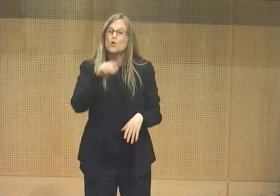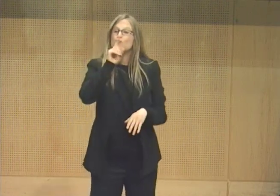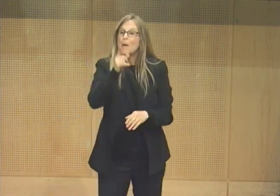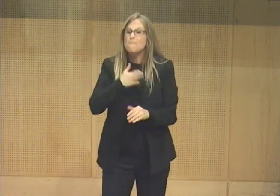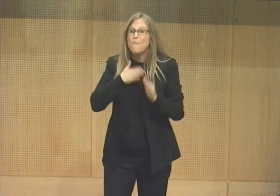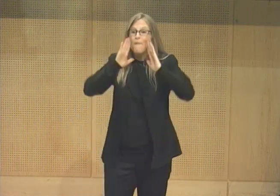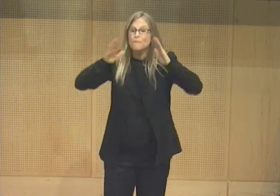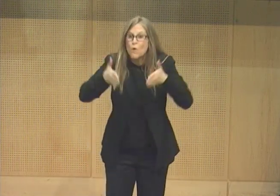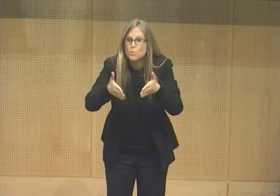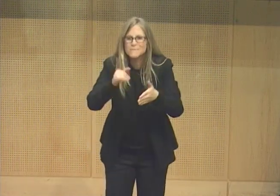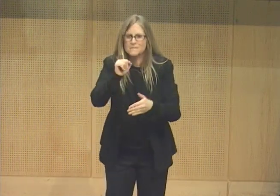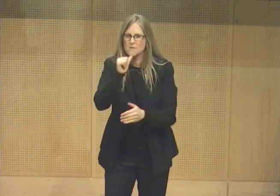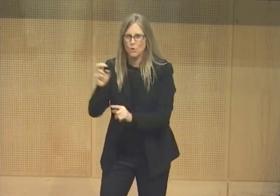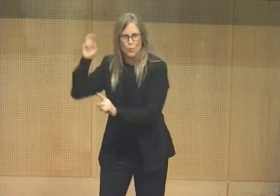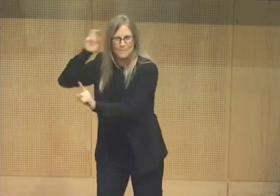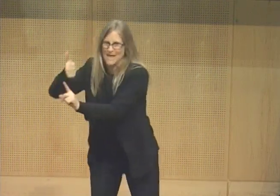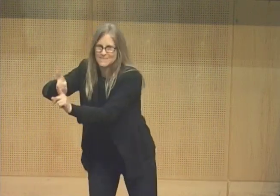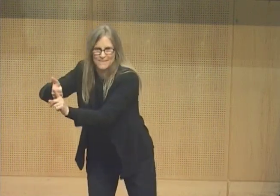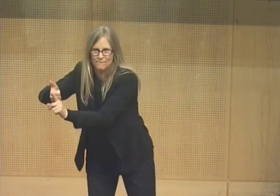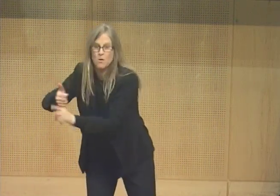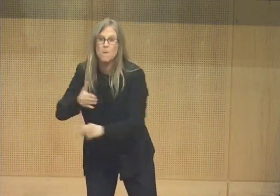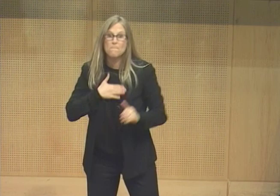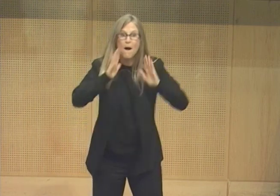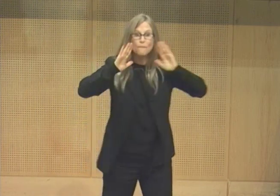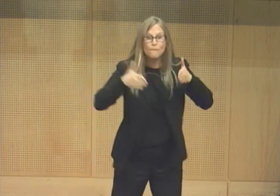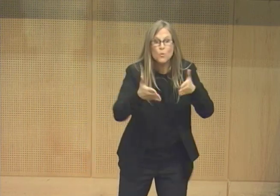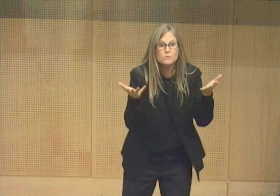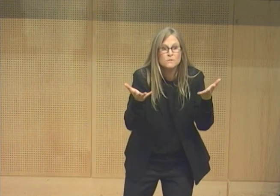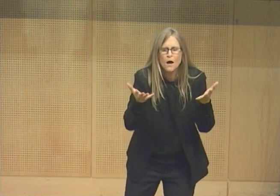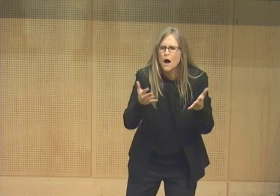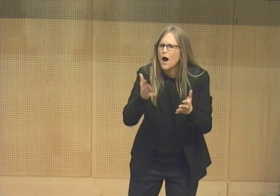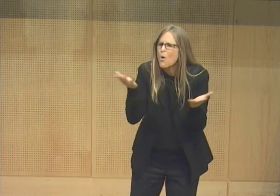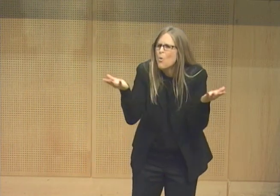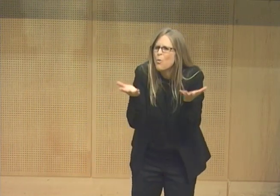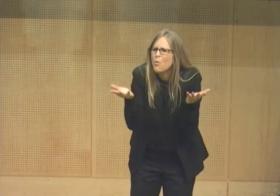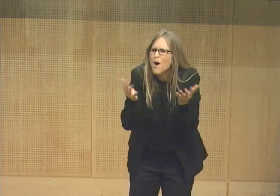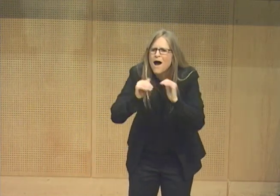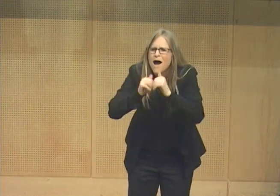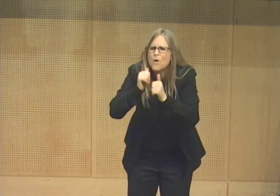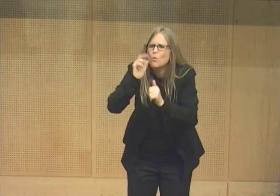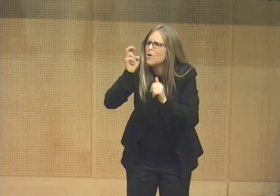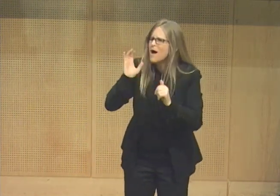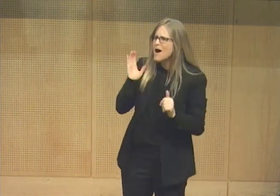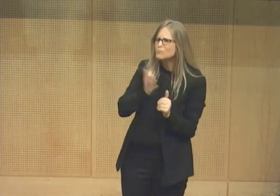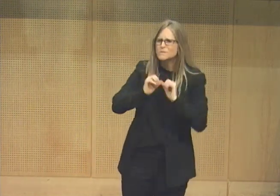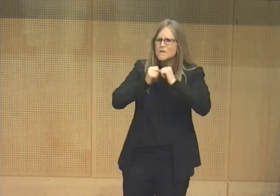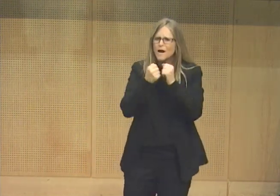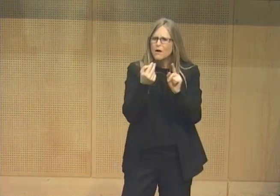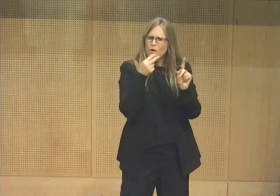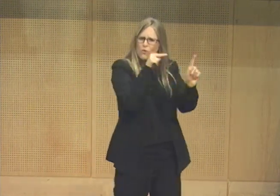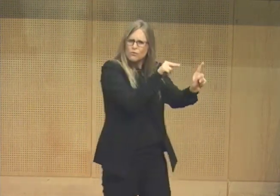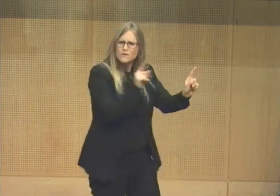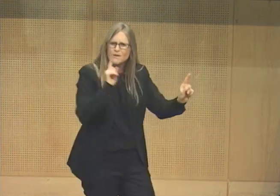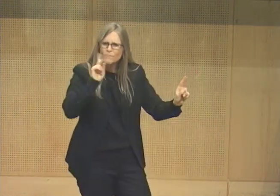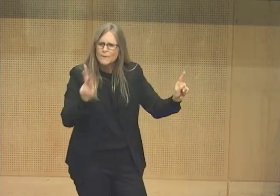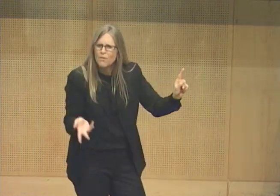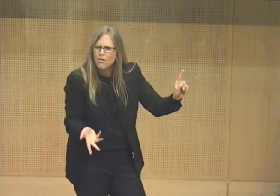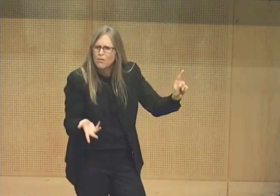So my focus is not, again, CIs. My focus is, how does our society view Deaf people?